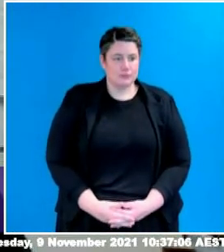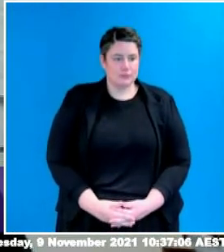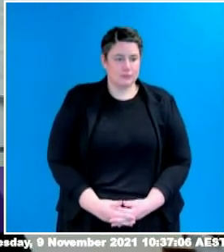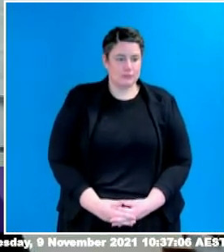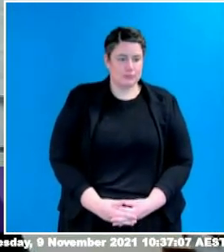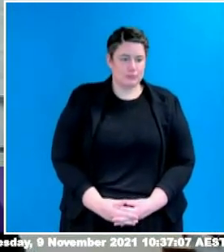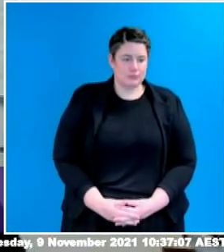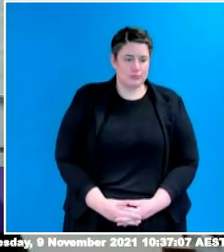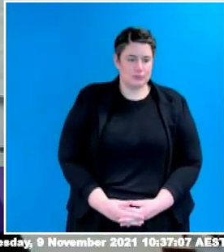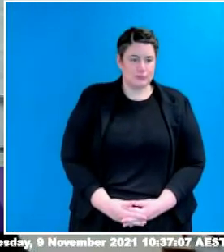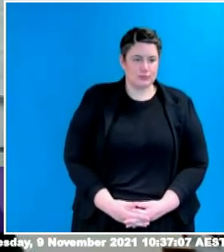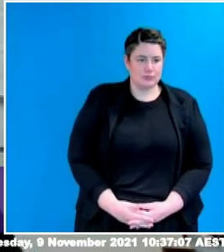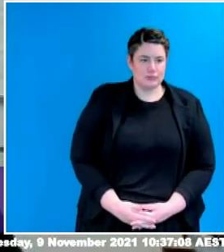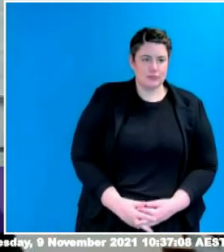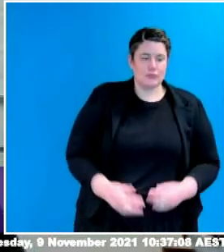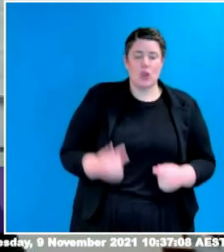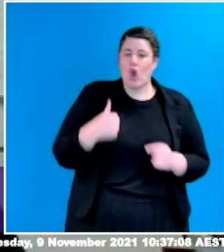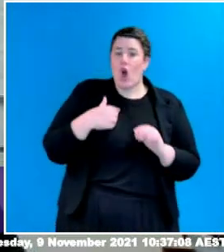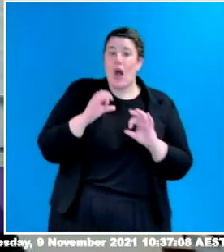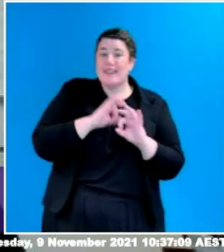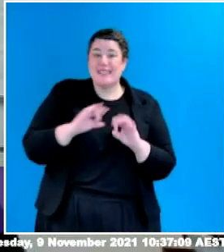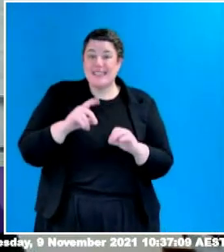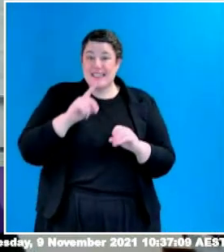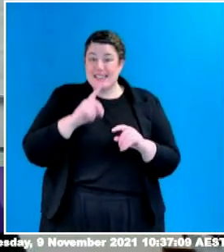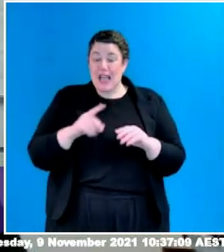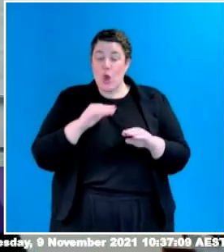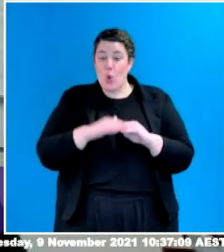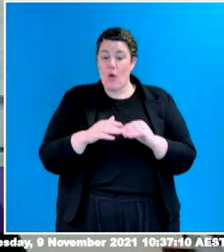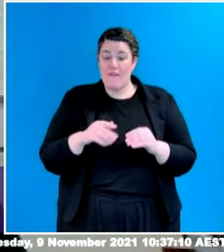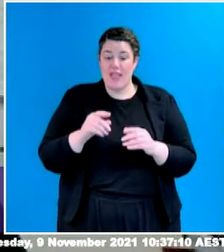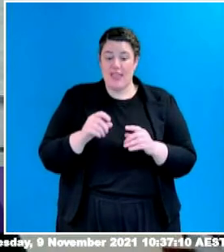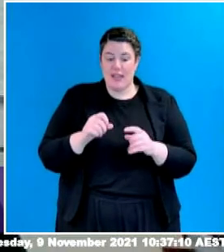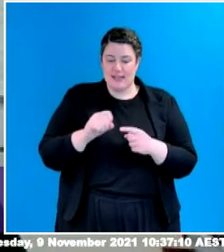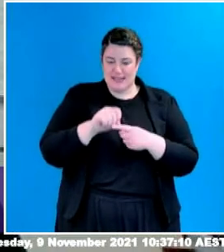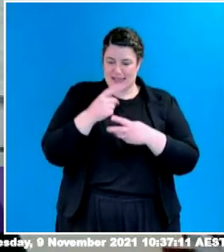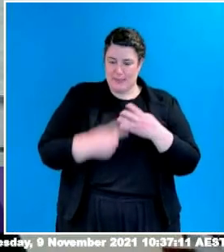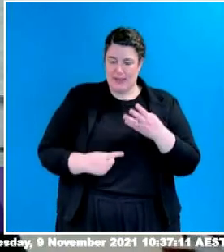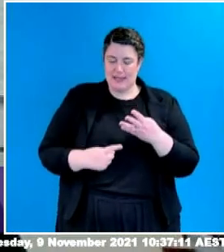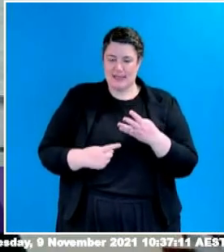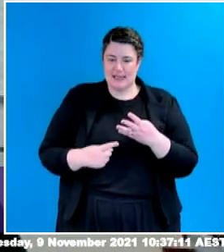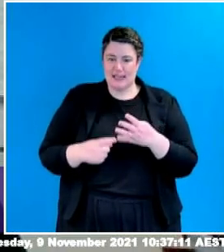One thing I didn't mention was the Disability Justice Strategy that came out last year.